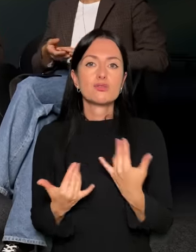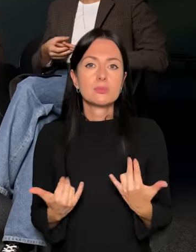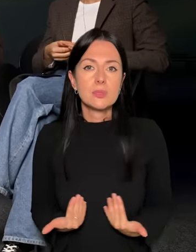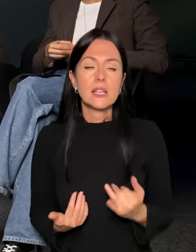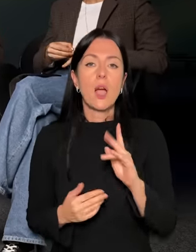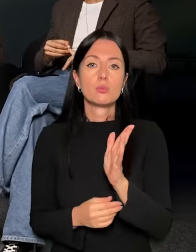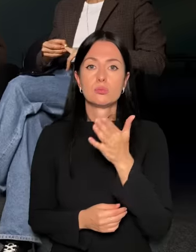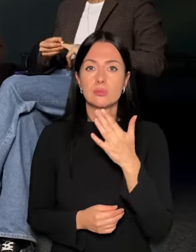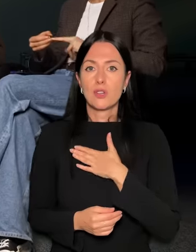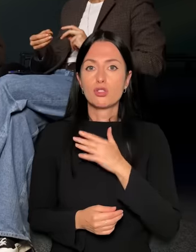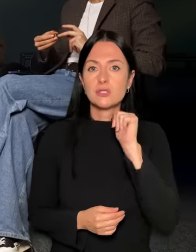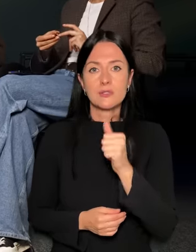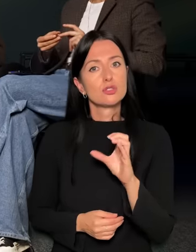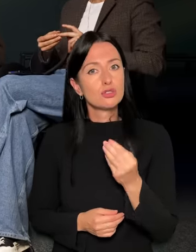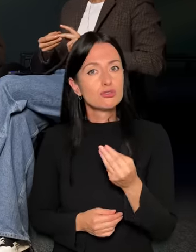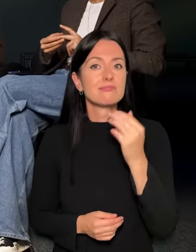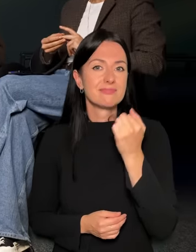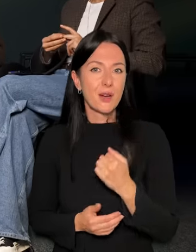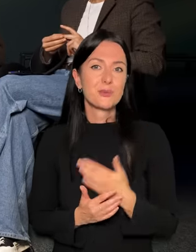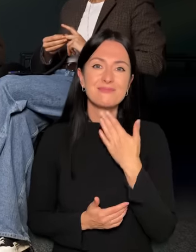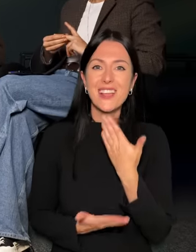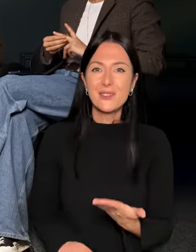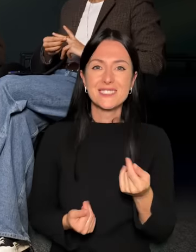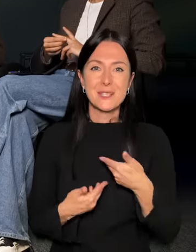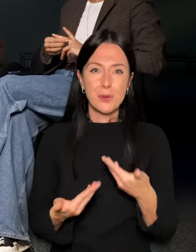and how our future will look. Thank you, Sasha. Thank you for the invitation.